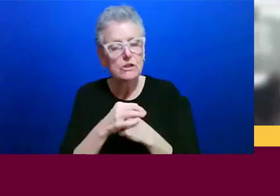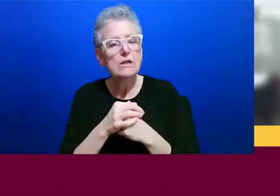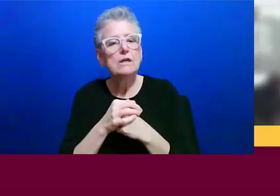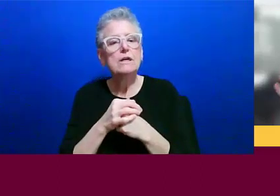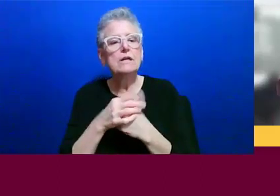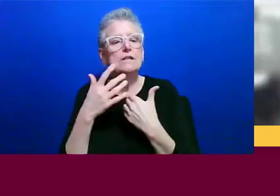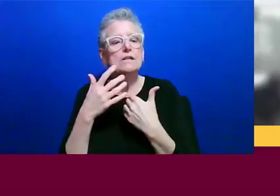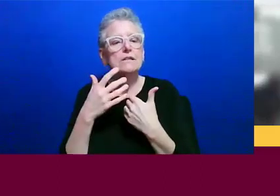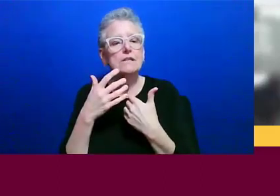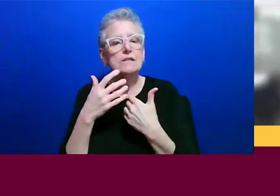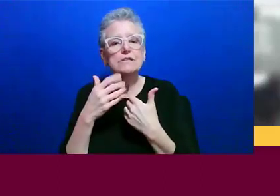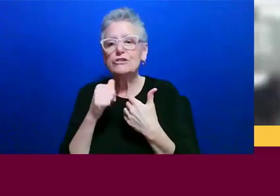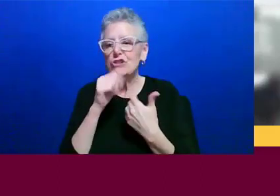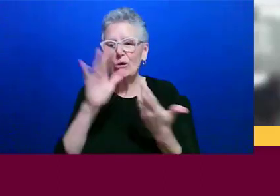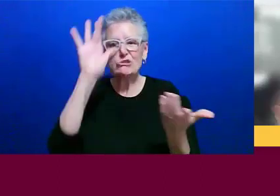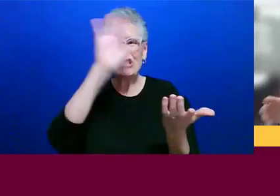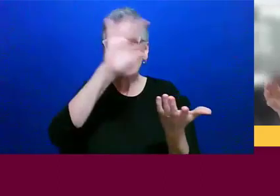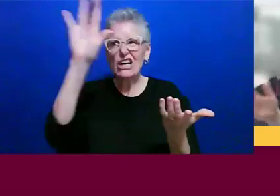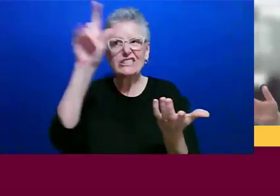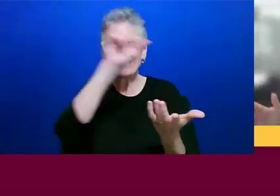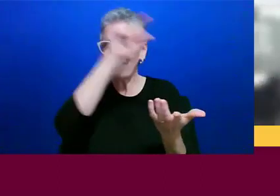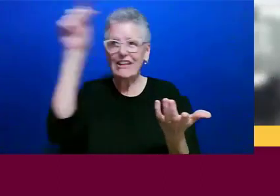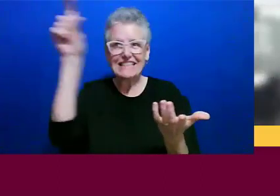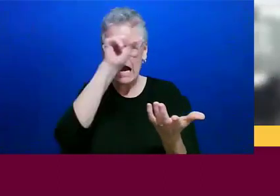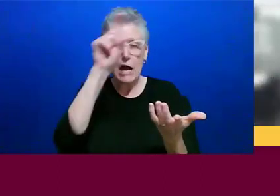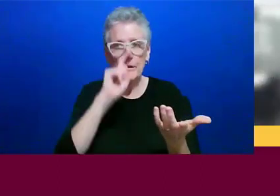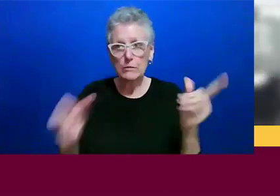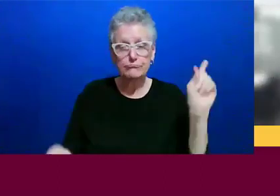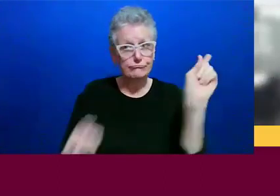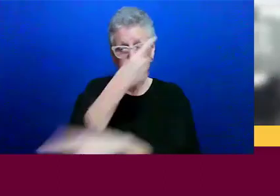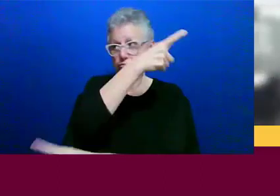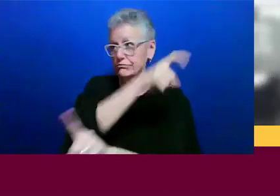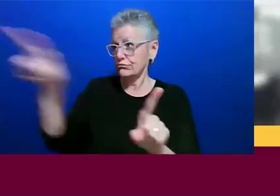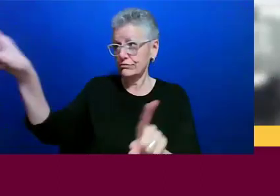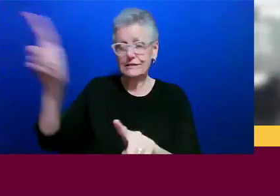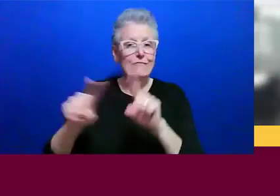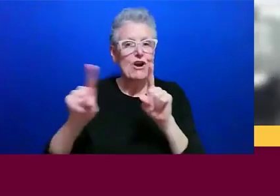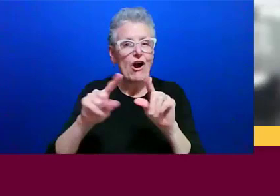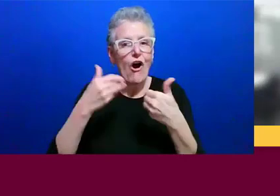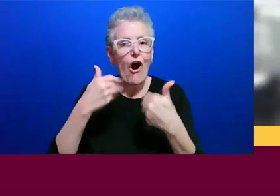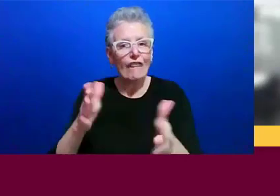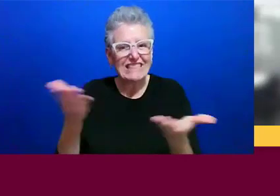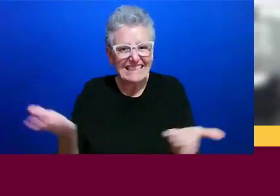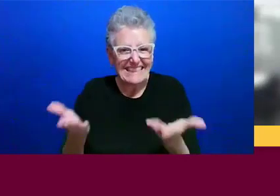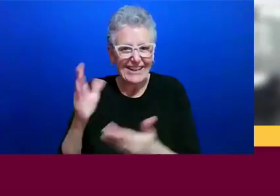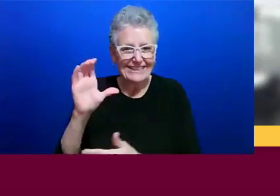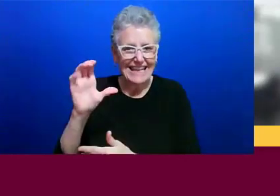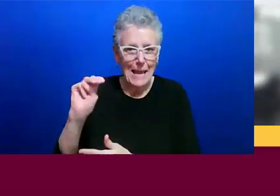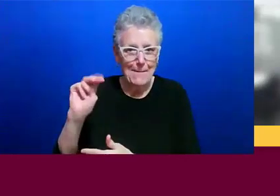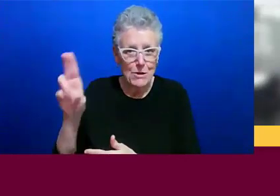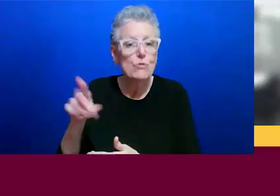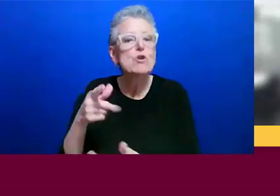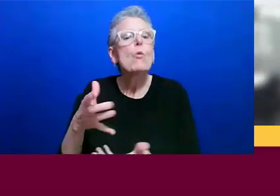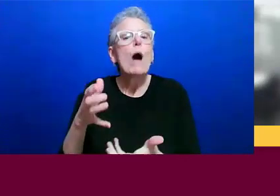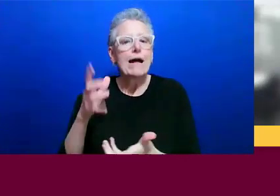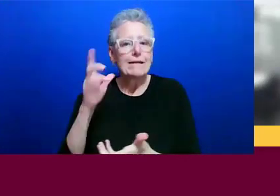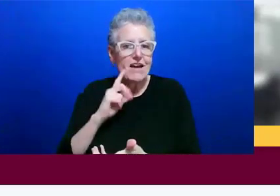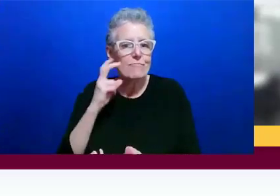those top buttons or it takes you to different offices at CMU. This is what you want. So you can get our brochure here,